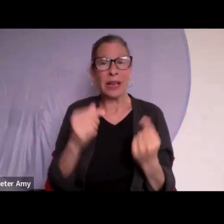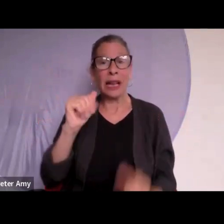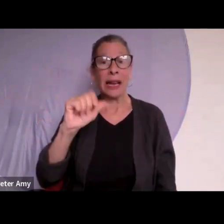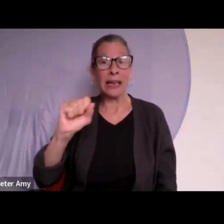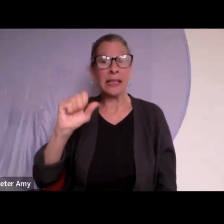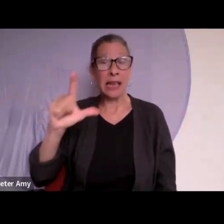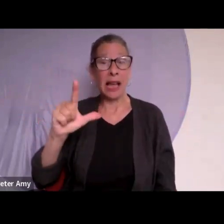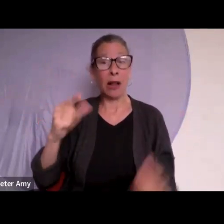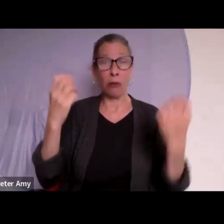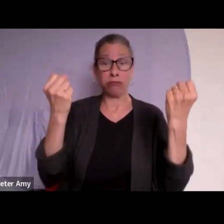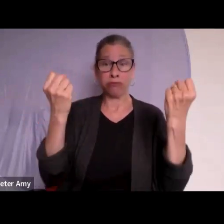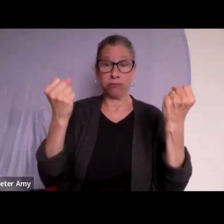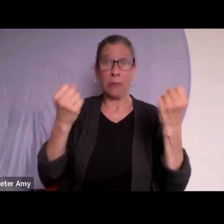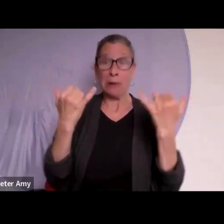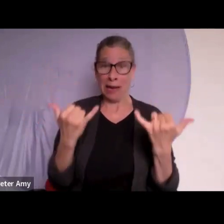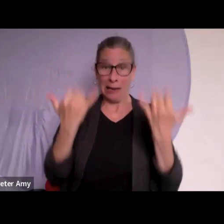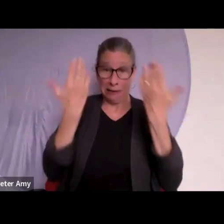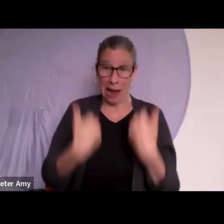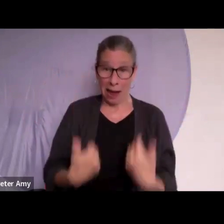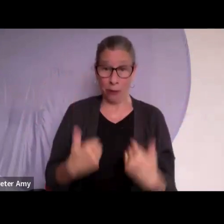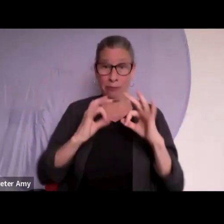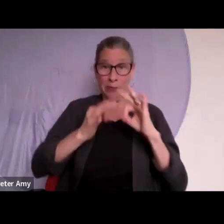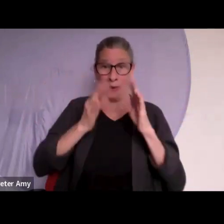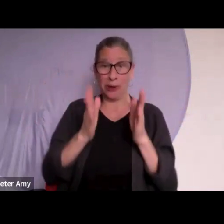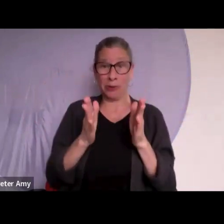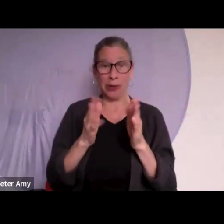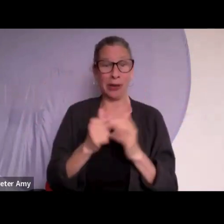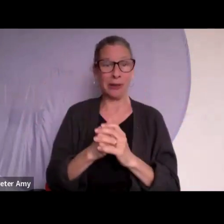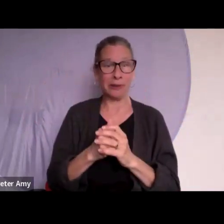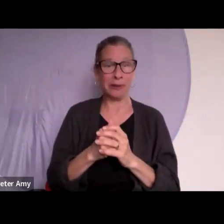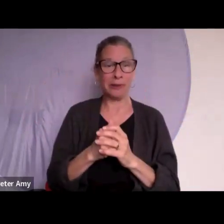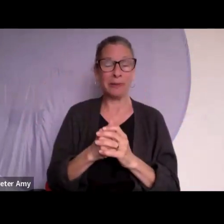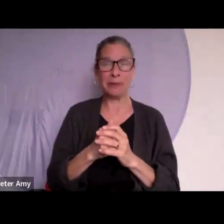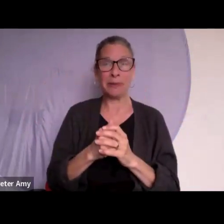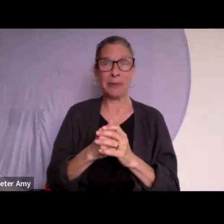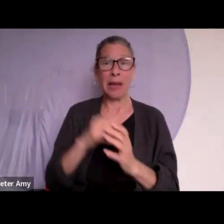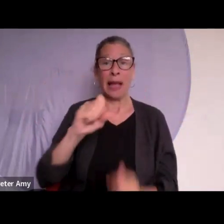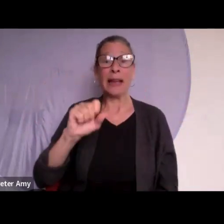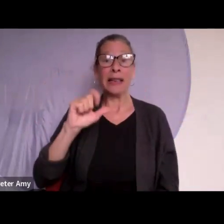ASL right now. So it gets a lot of attention.